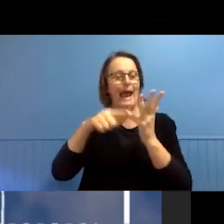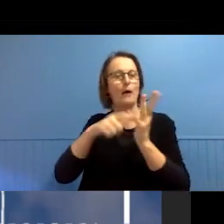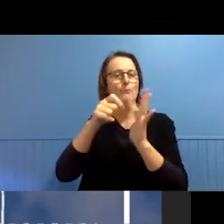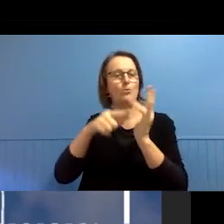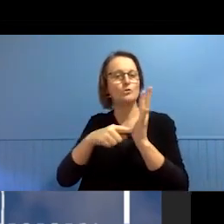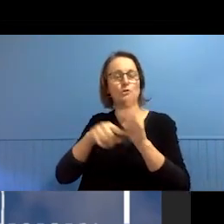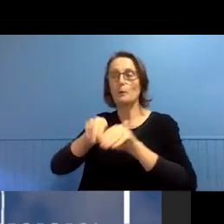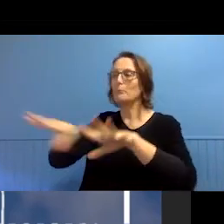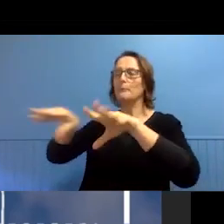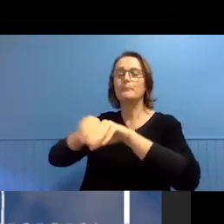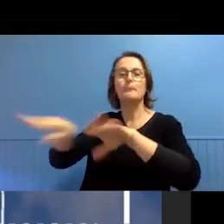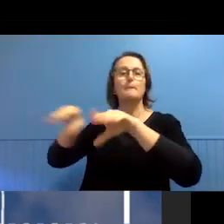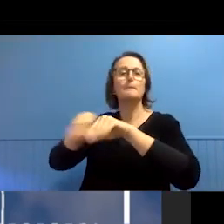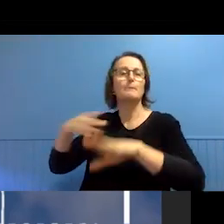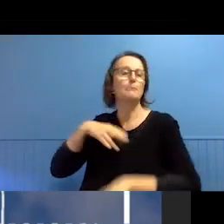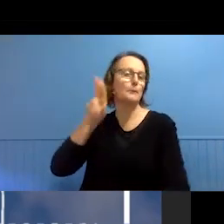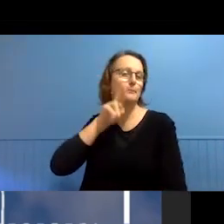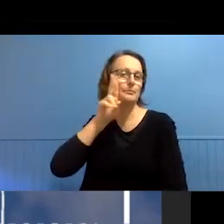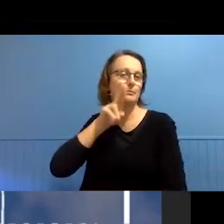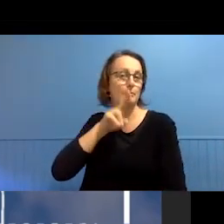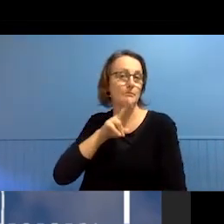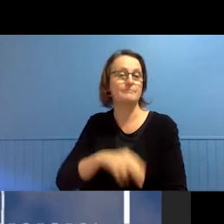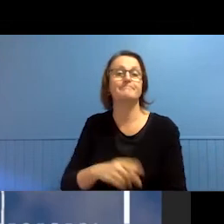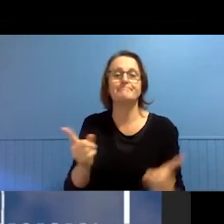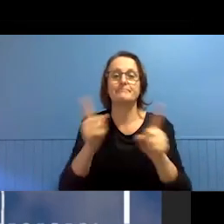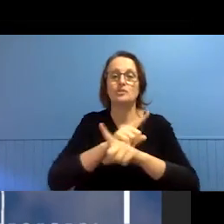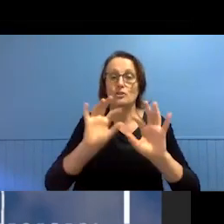a clean output from it. The other problem that we run into quite